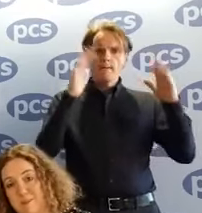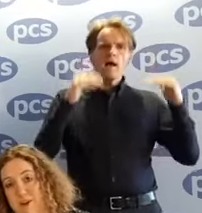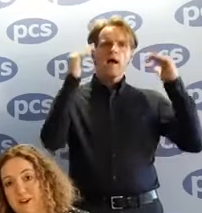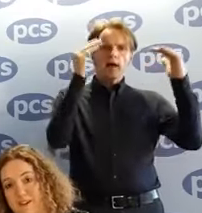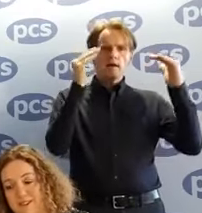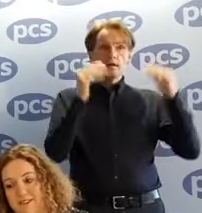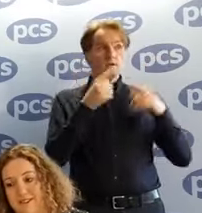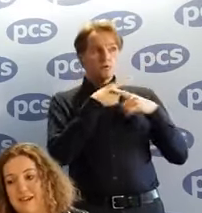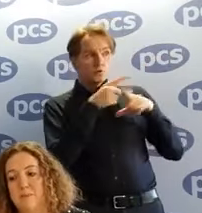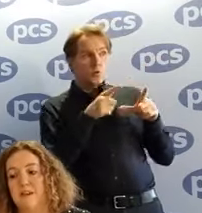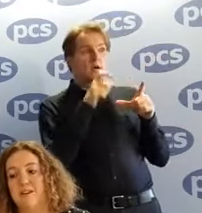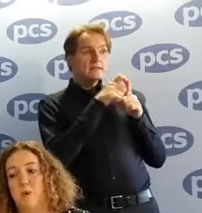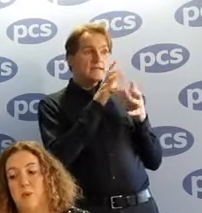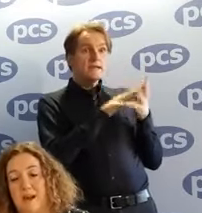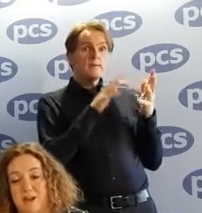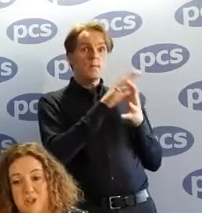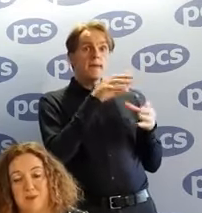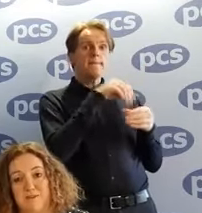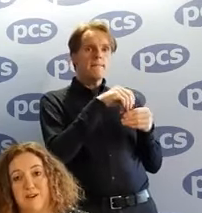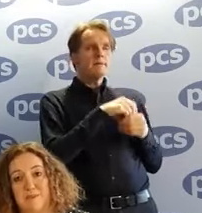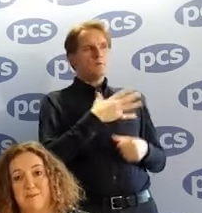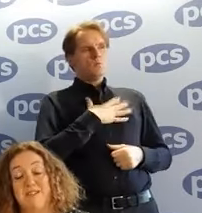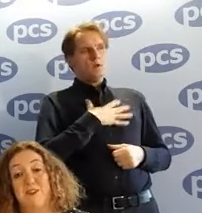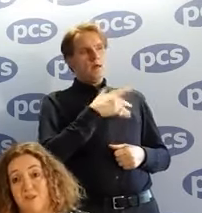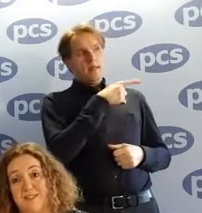need to be part of this, because what we would actually want for our members is a cost